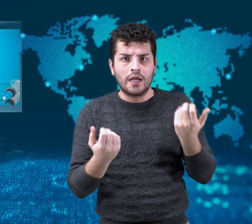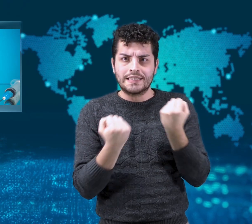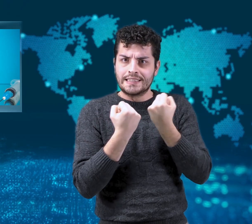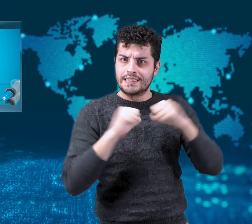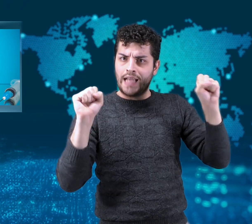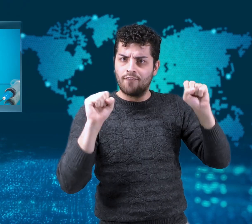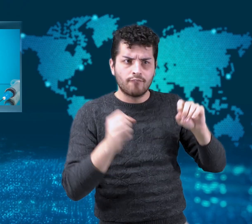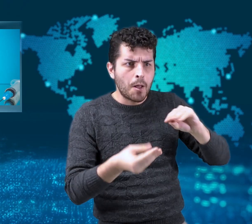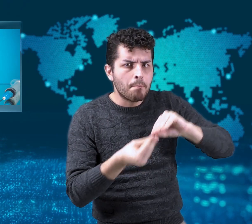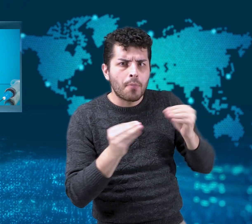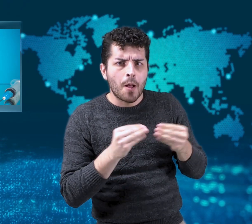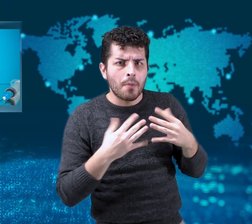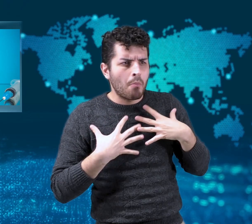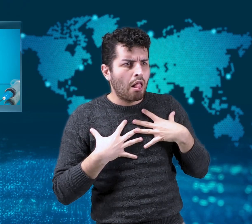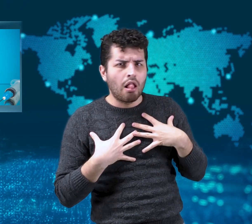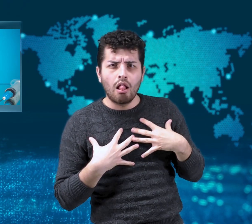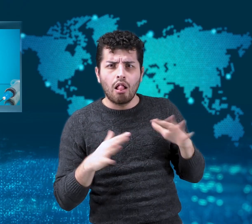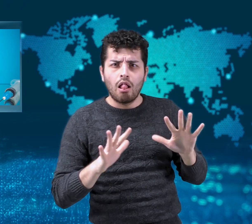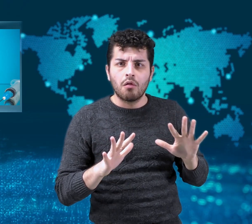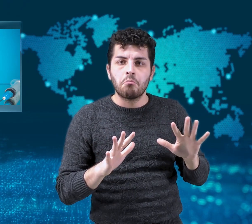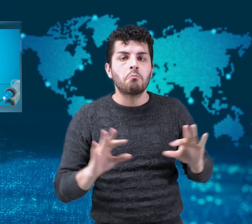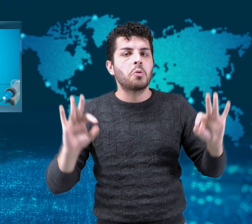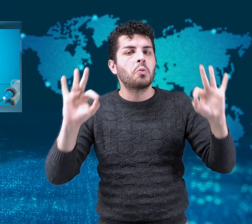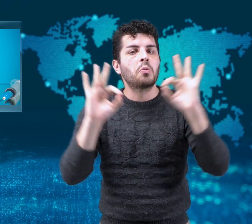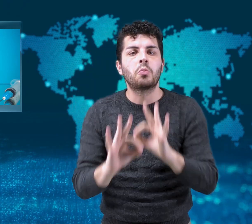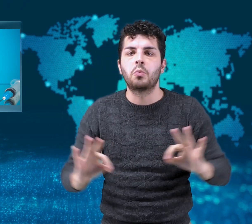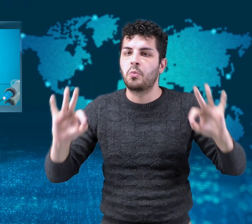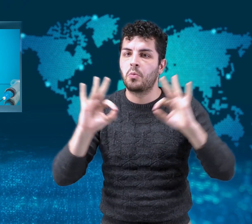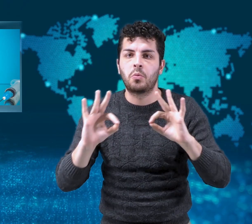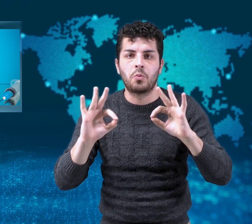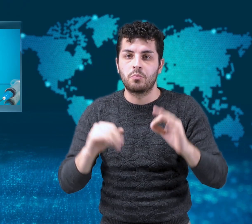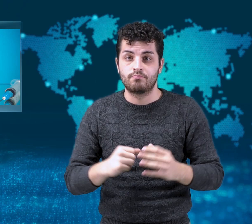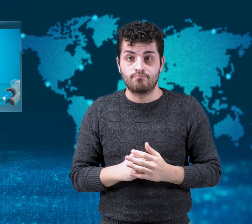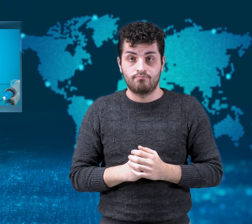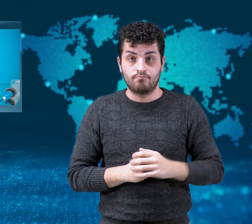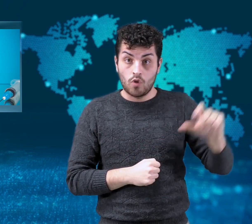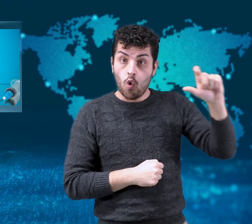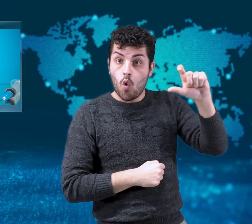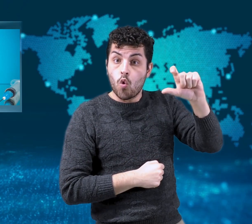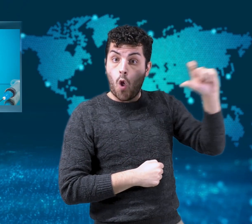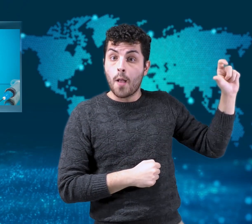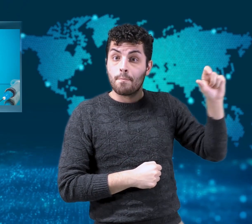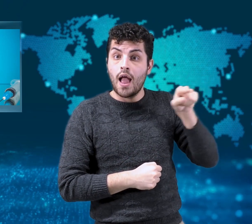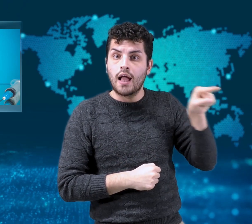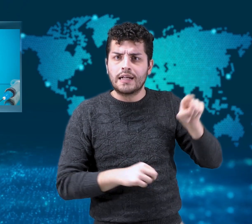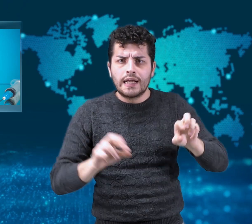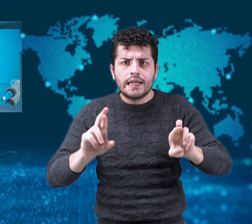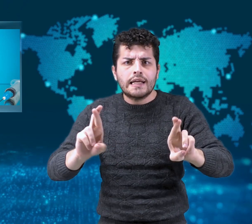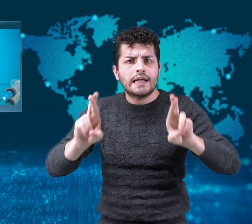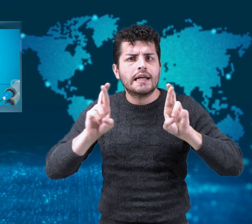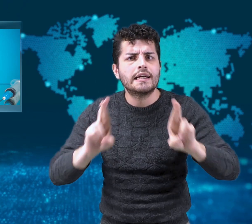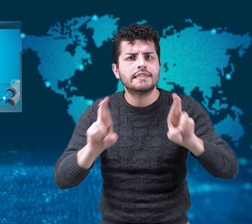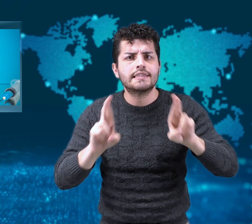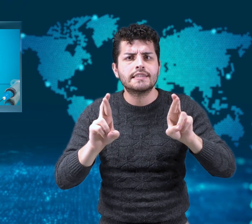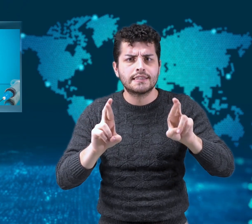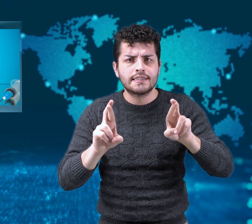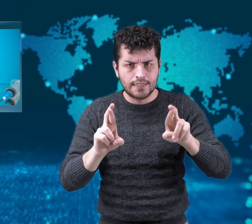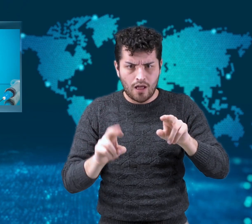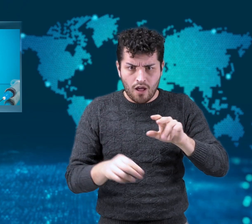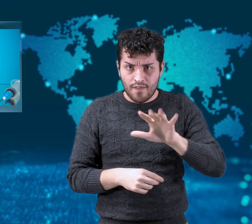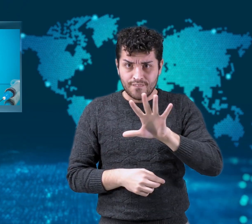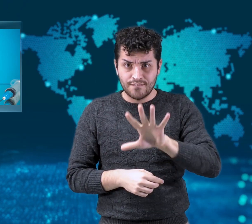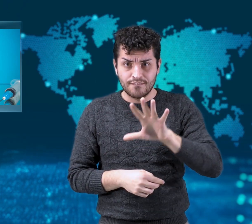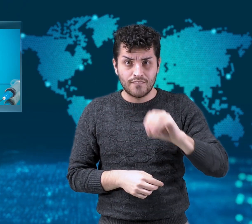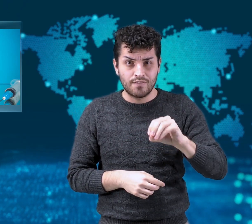The company hopes to have 50 million doses by the end of 2020,